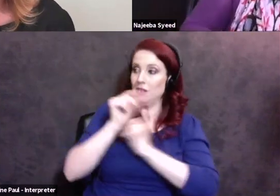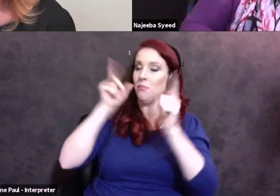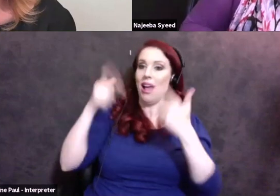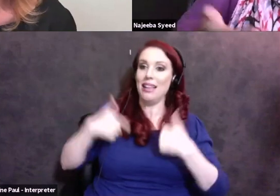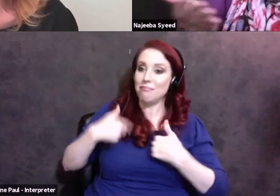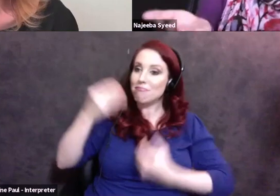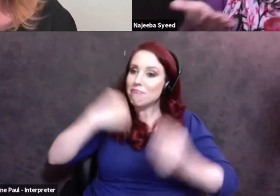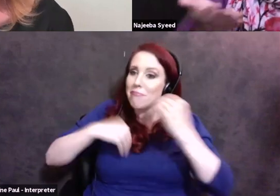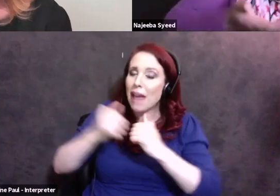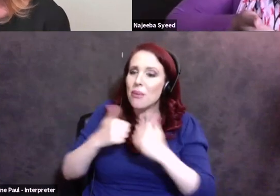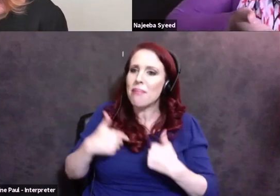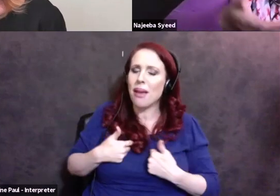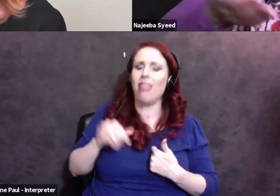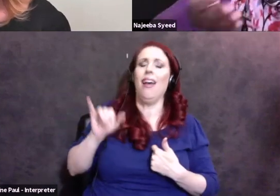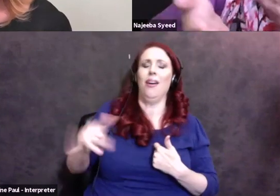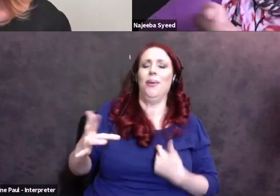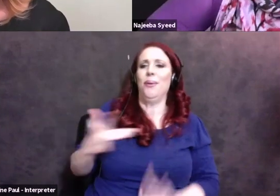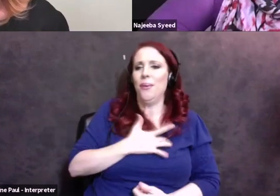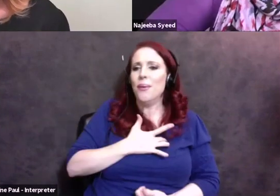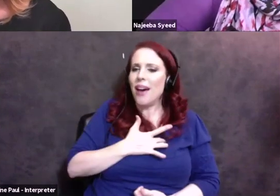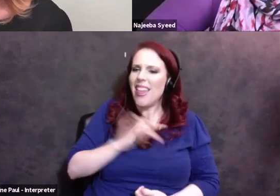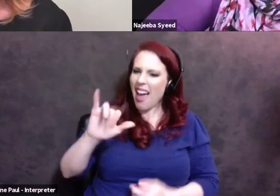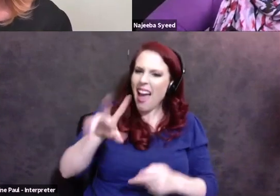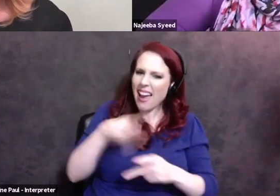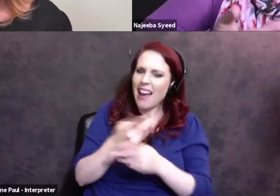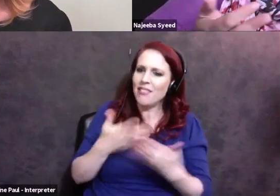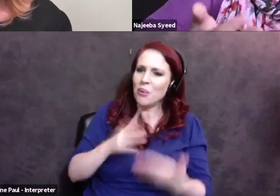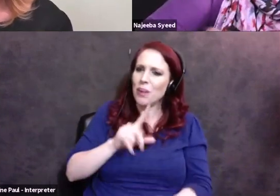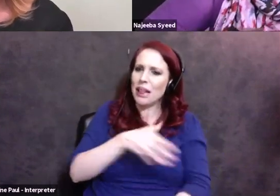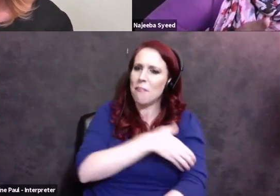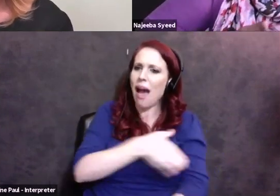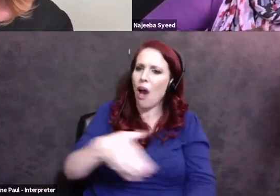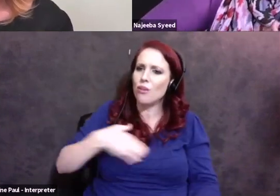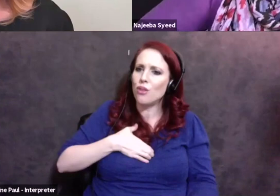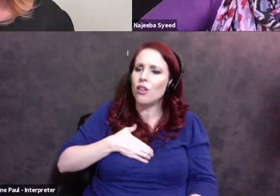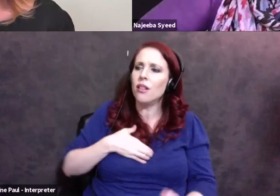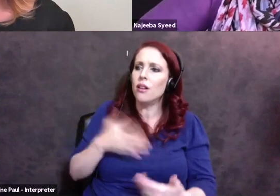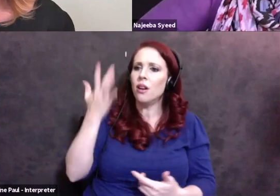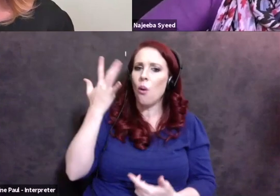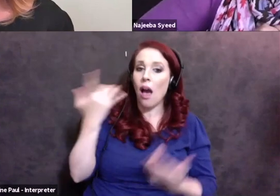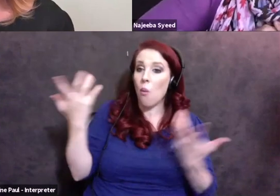Those are the kinds of things that were really powerful because what happened was, for me,